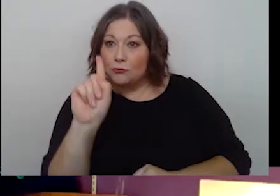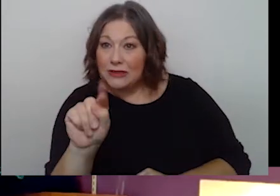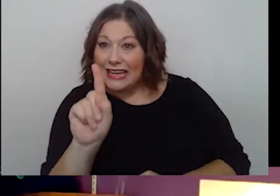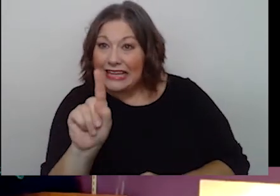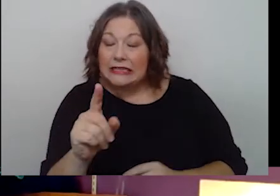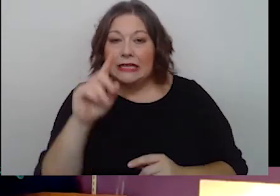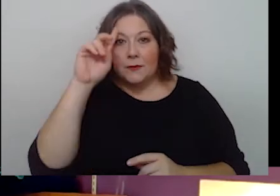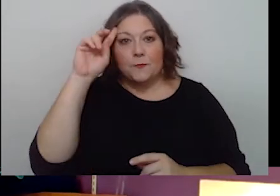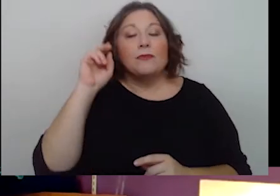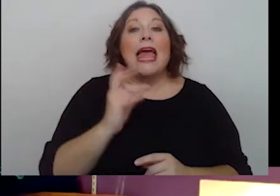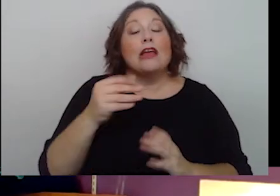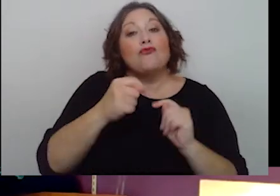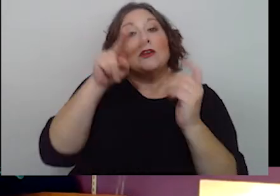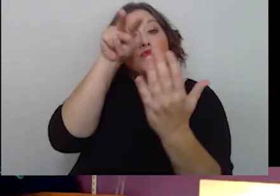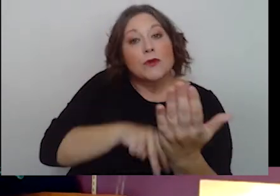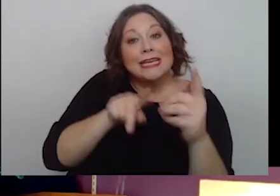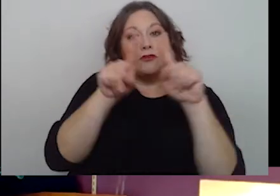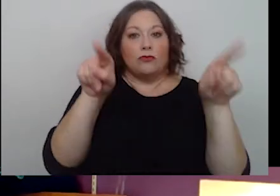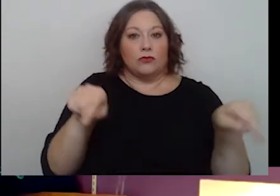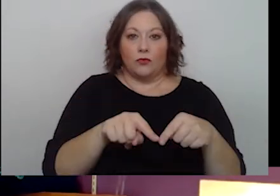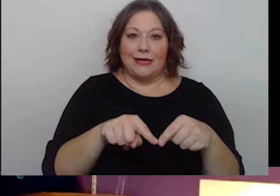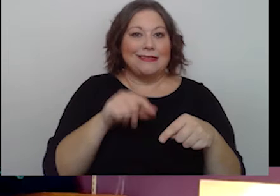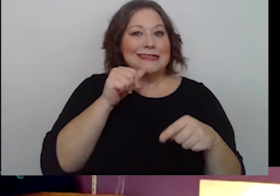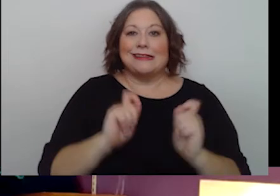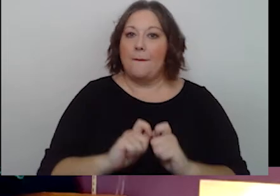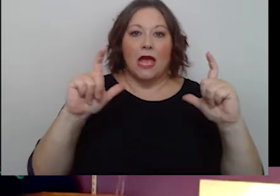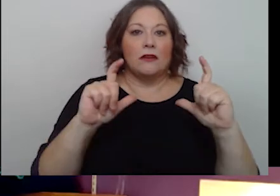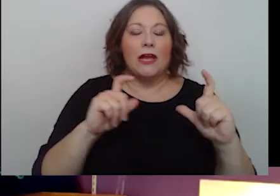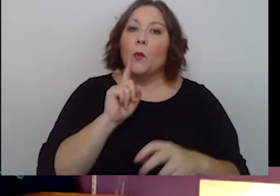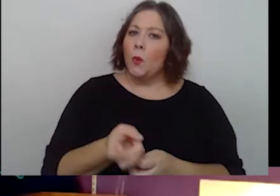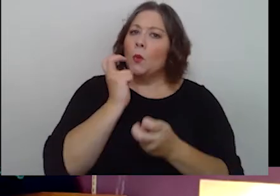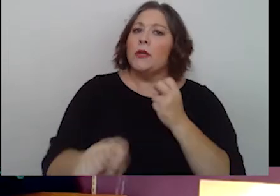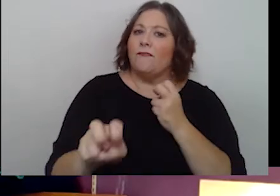And then trying to read what's on a screen that isn't magnified would be very difficult for me.